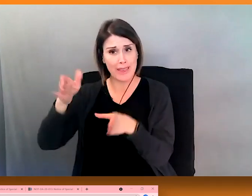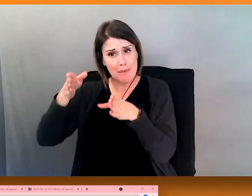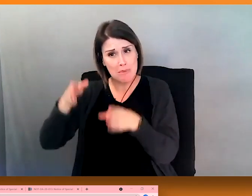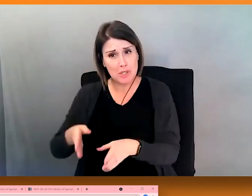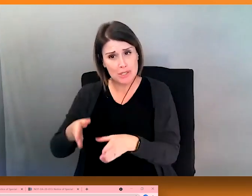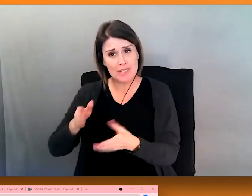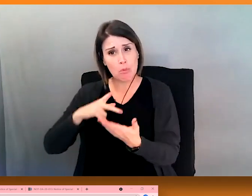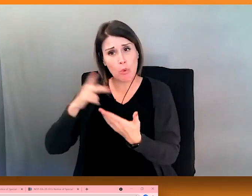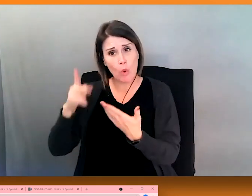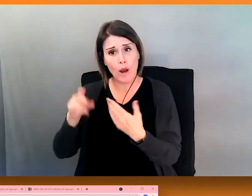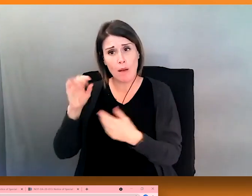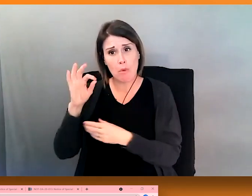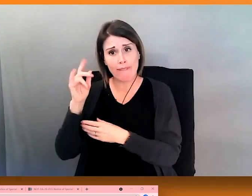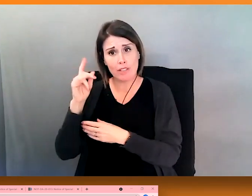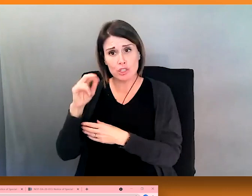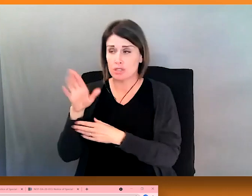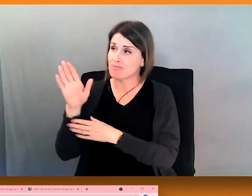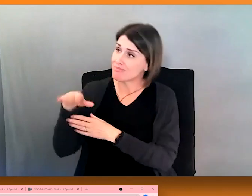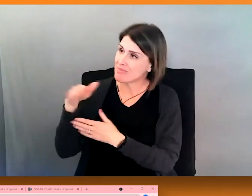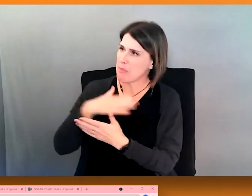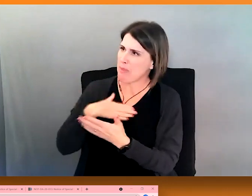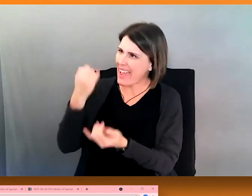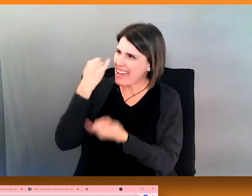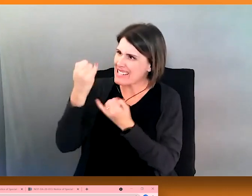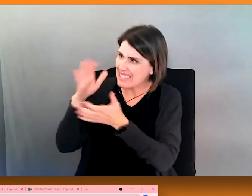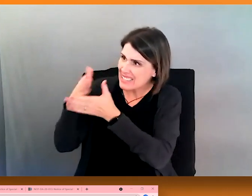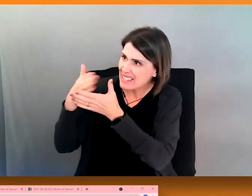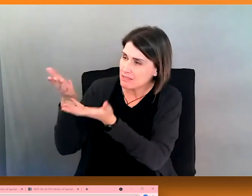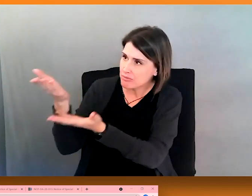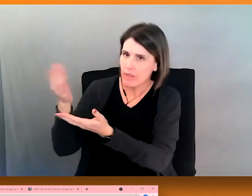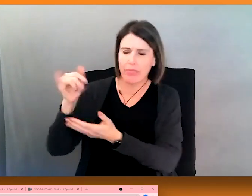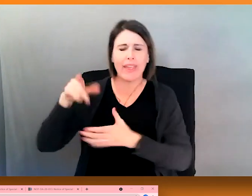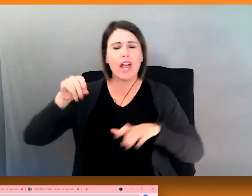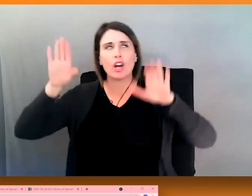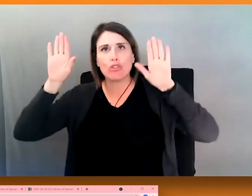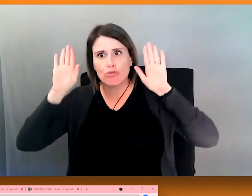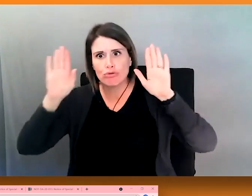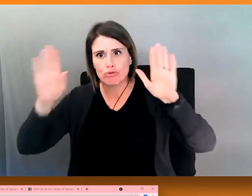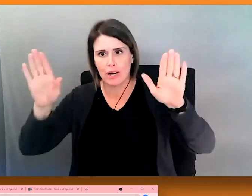share your idea. They are a great resource.